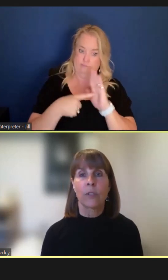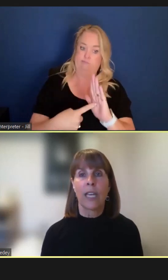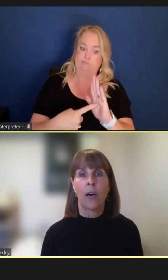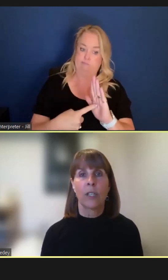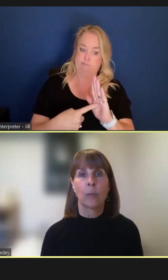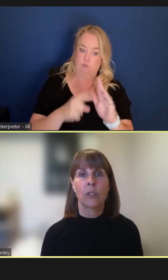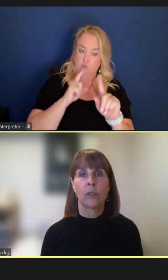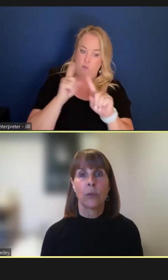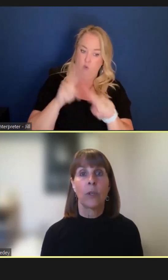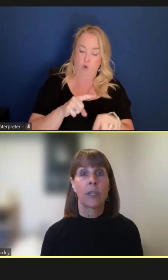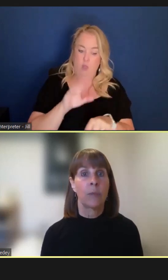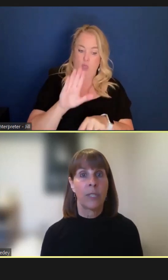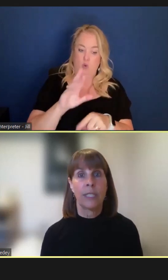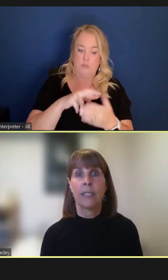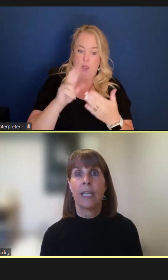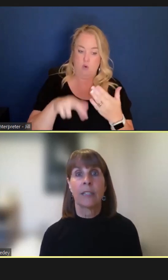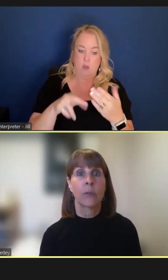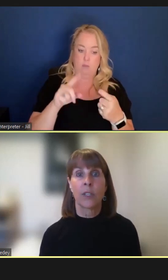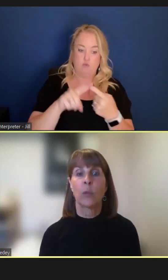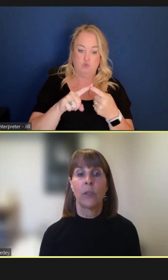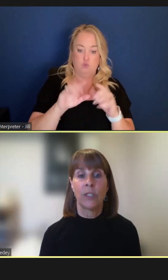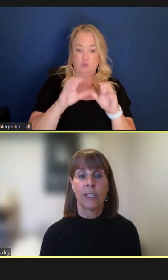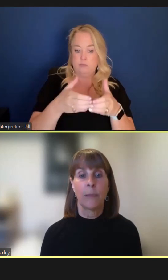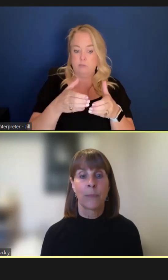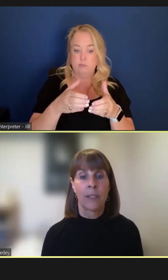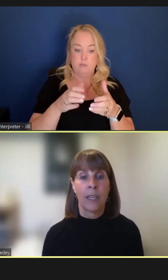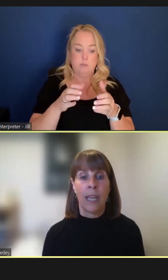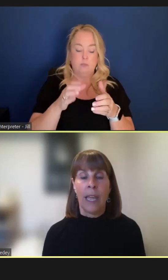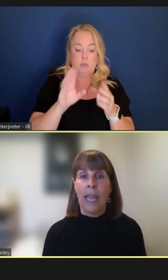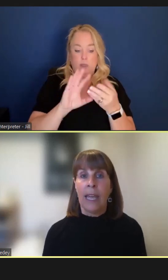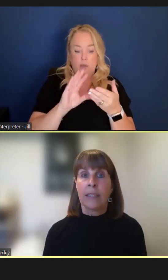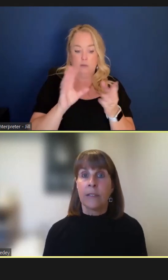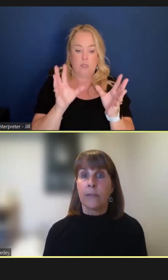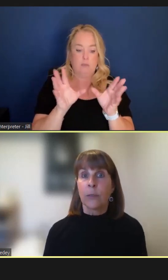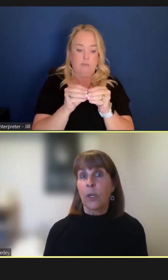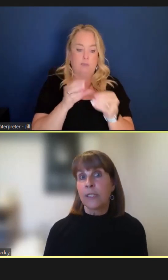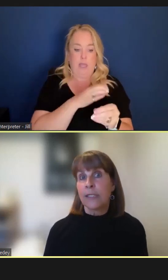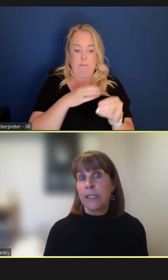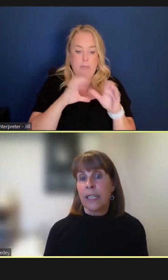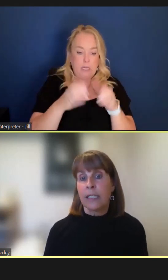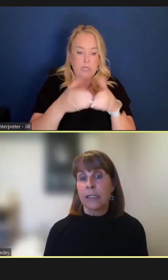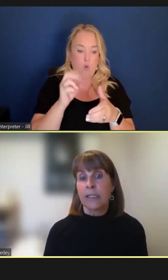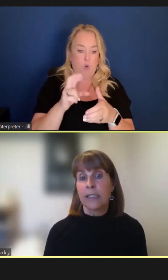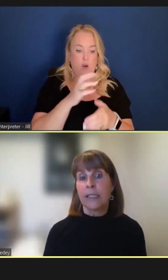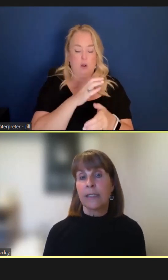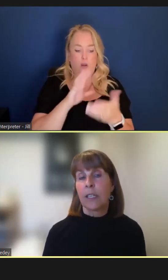outcomes to a committee and or the community and for part C